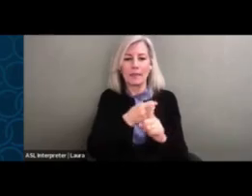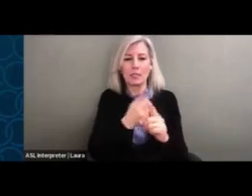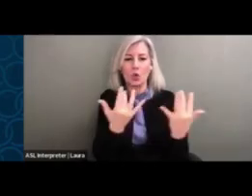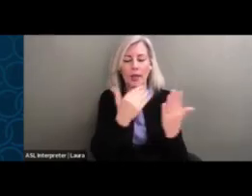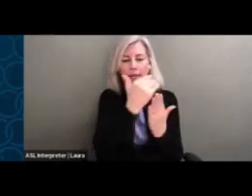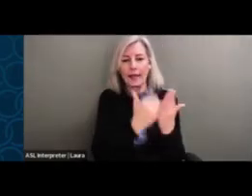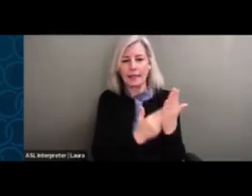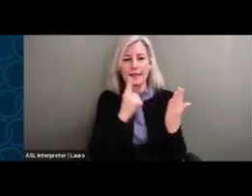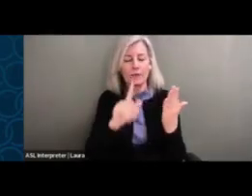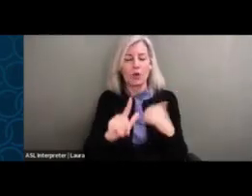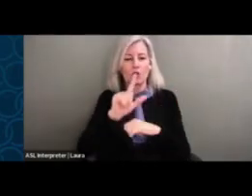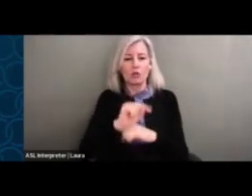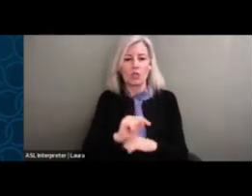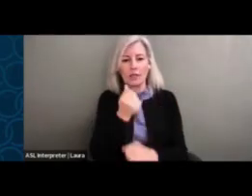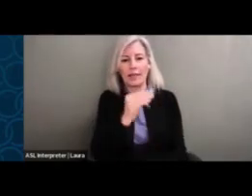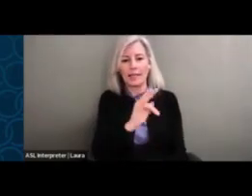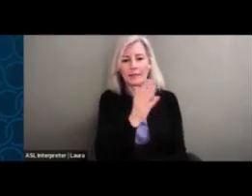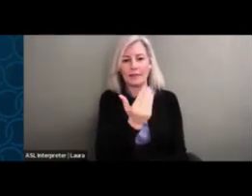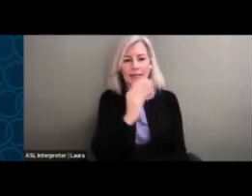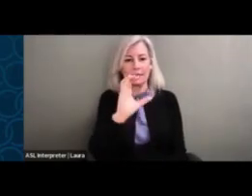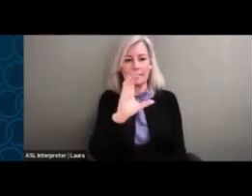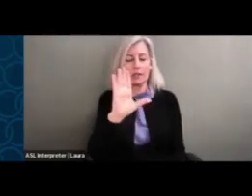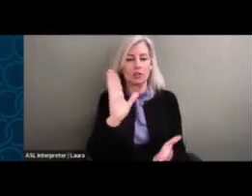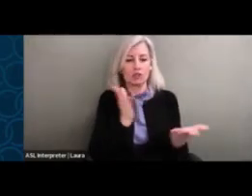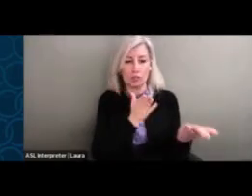In the statute itself, it requires that if states choose this option,